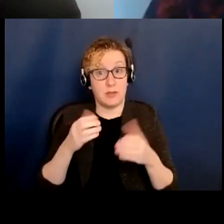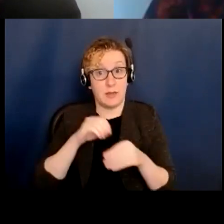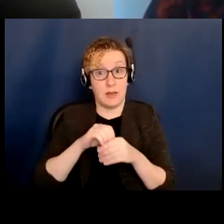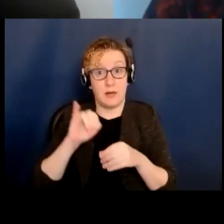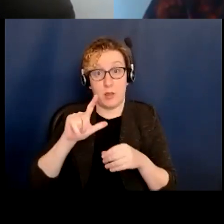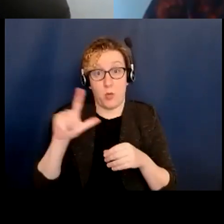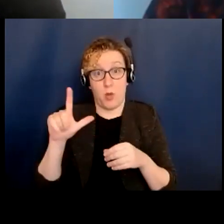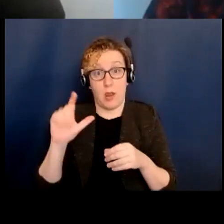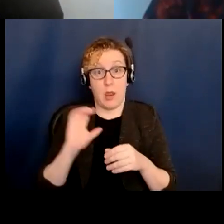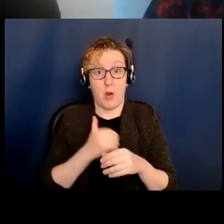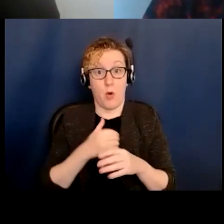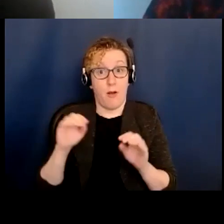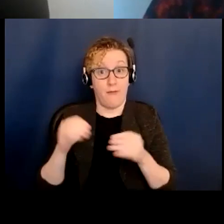Our office became very close.